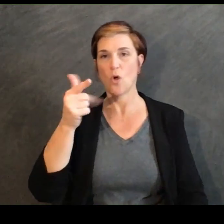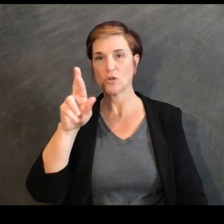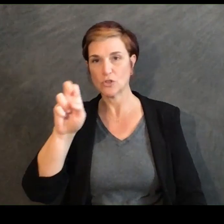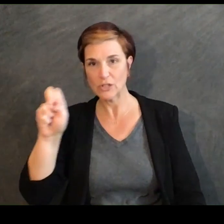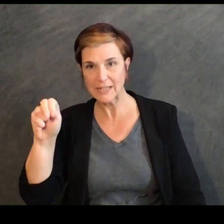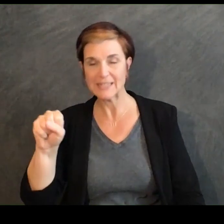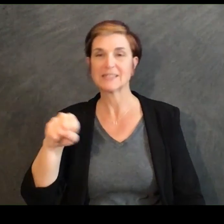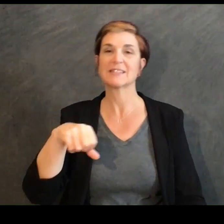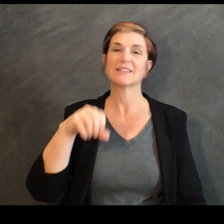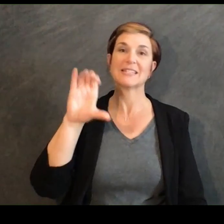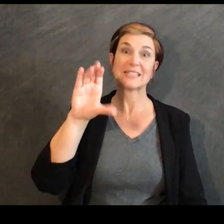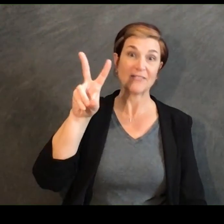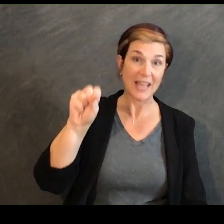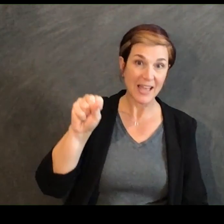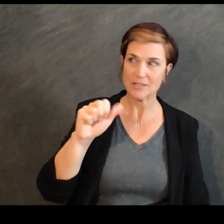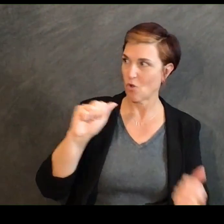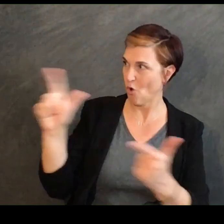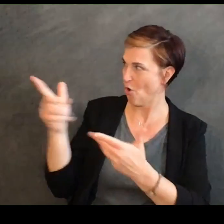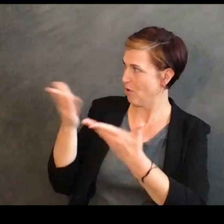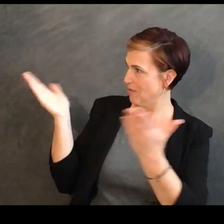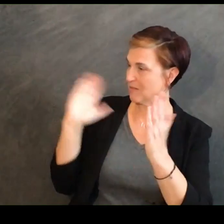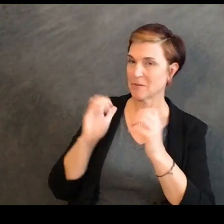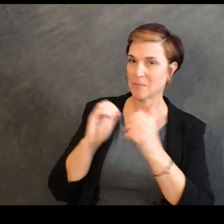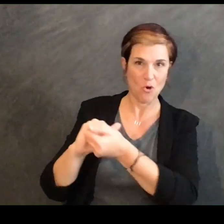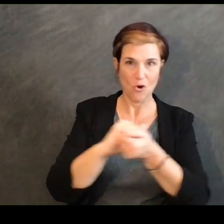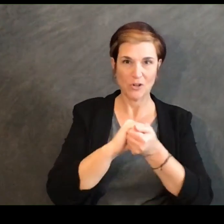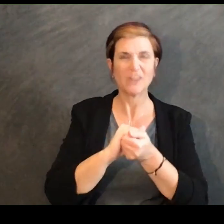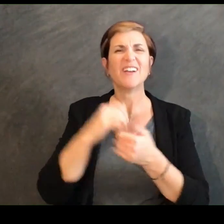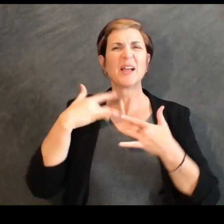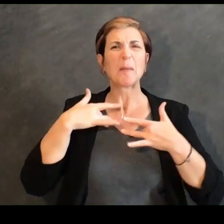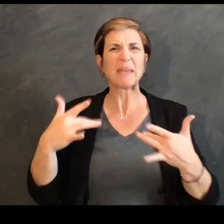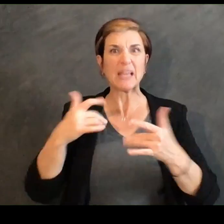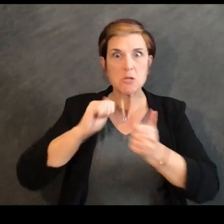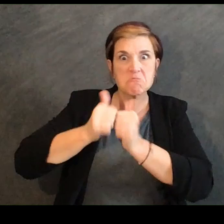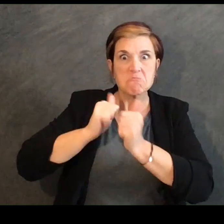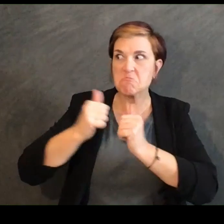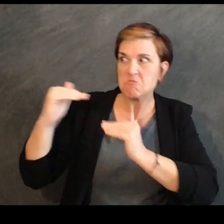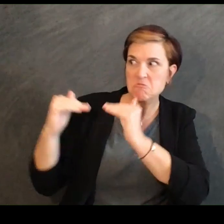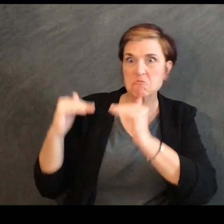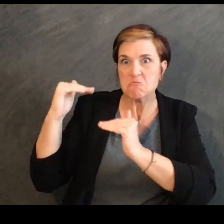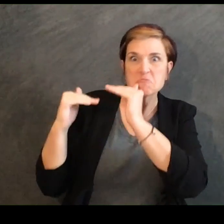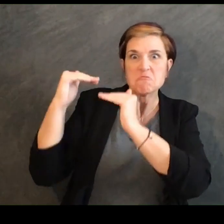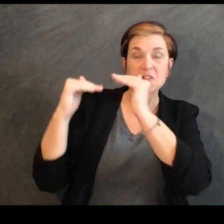normally us as competitors but today we're focused on a common competitor and